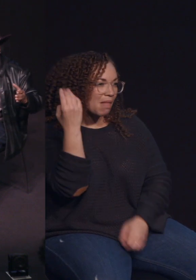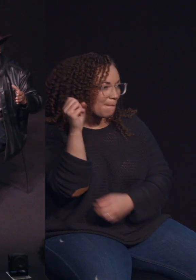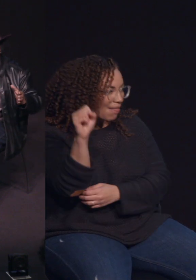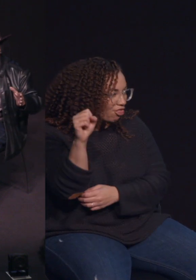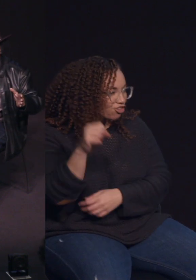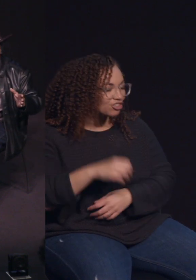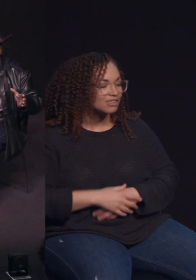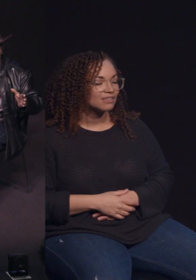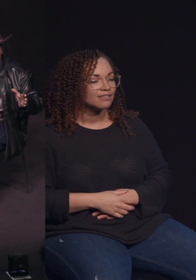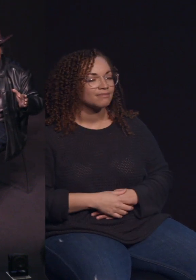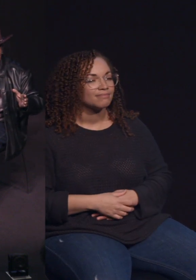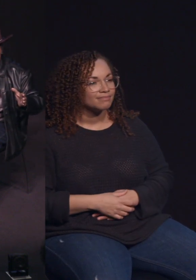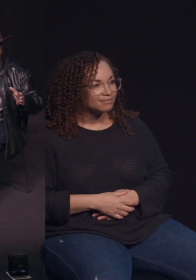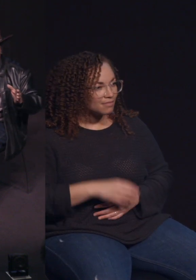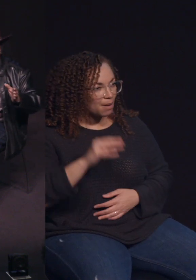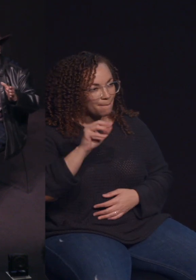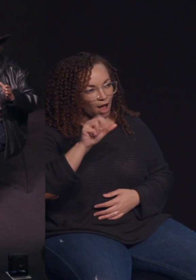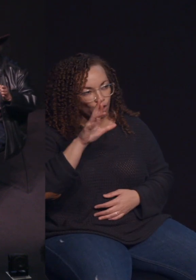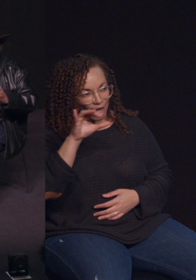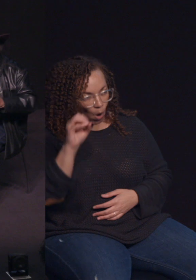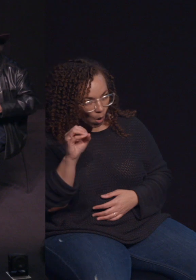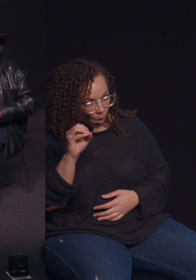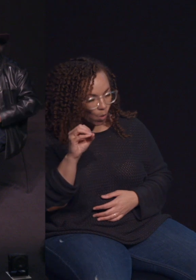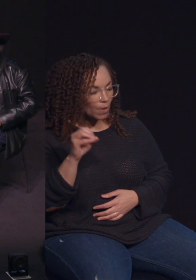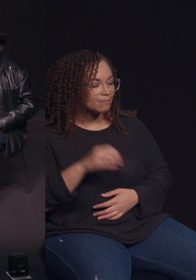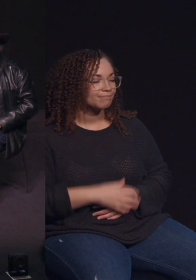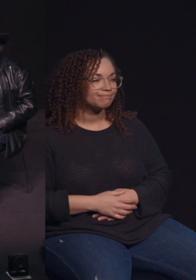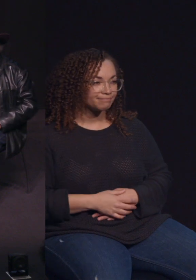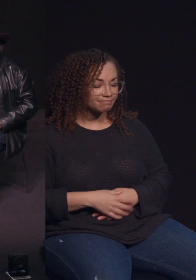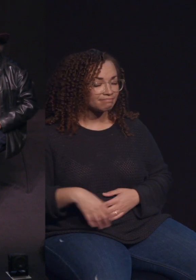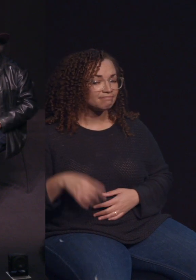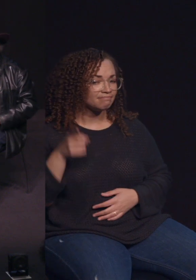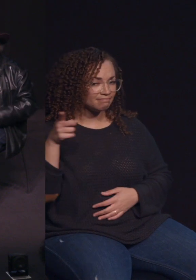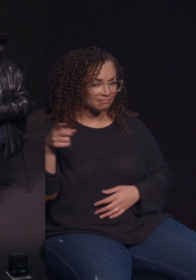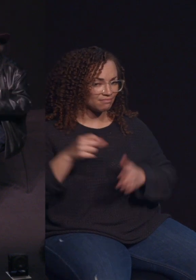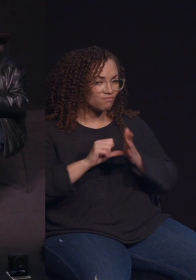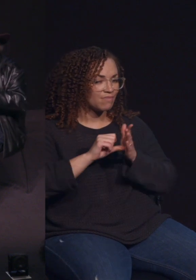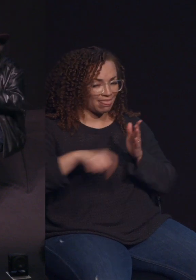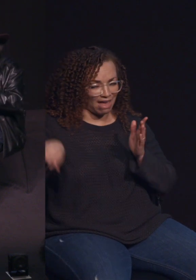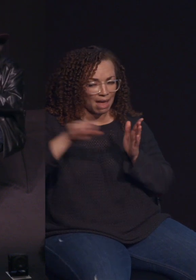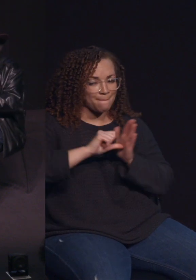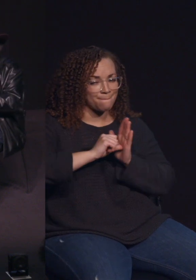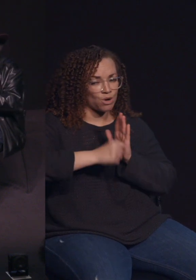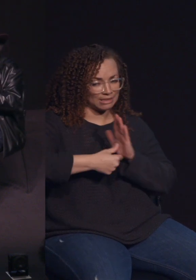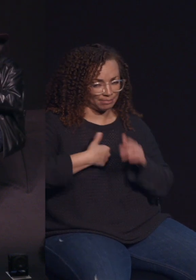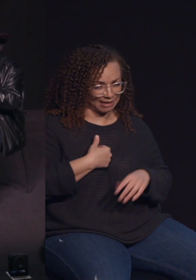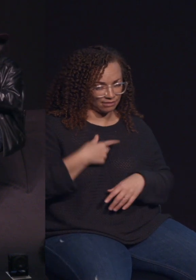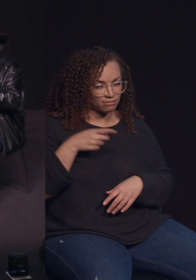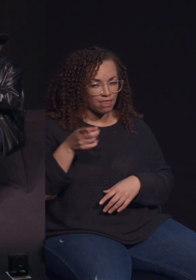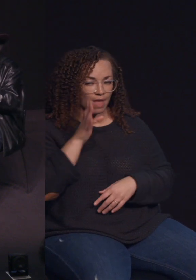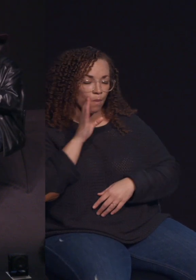Savio, and they impressed me too because they would sit up there and they'd take a issue and they would actually go